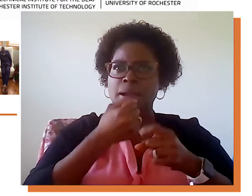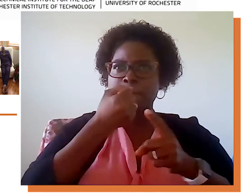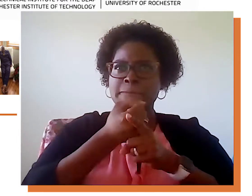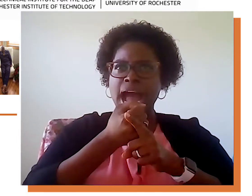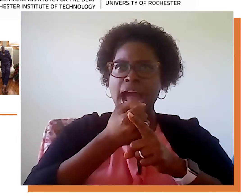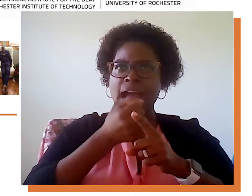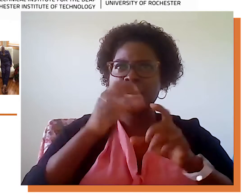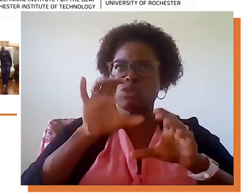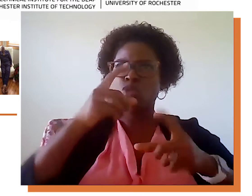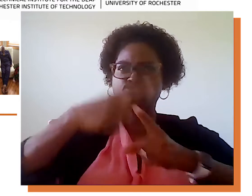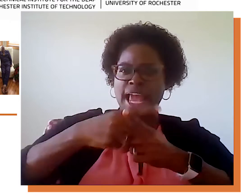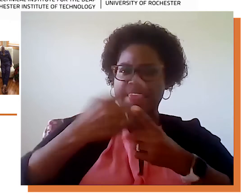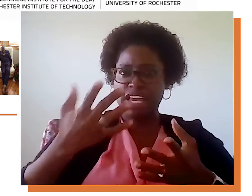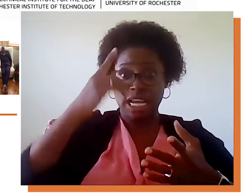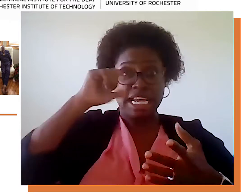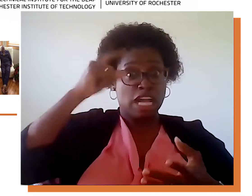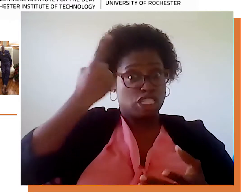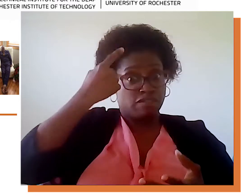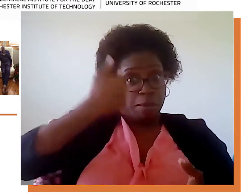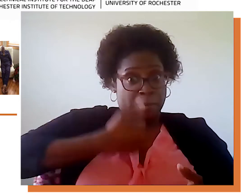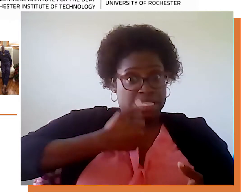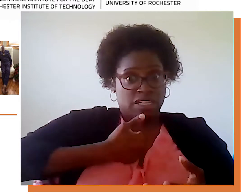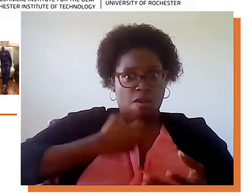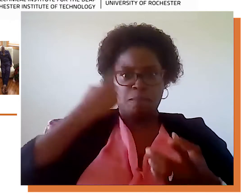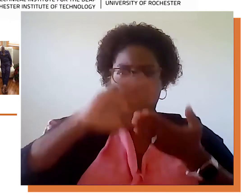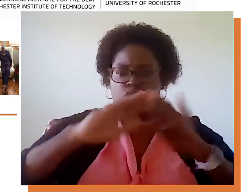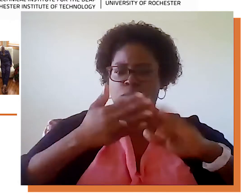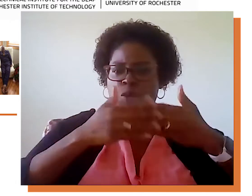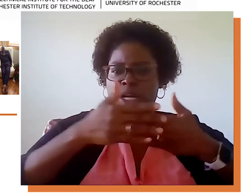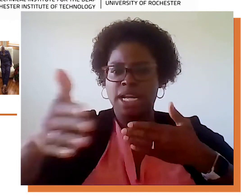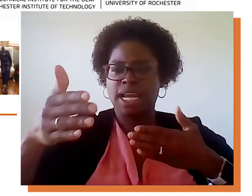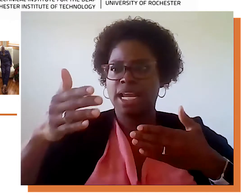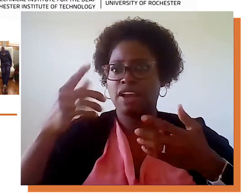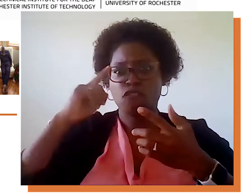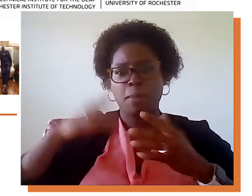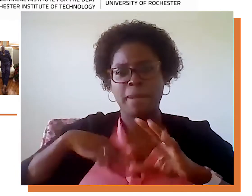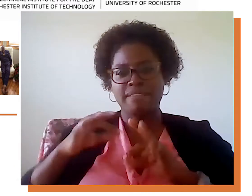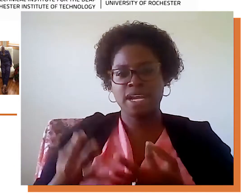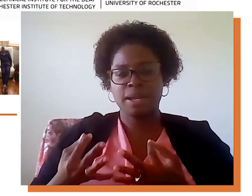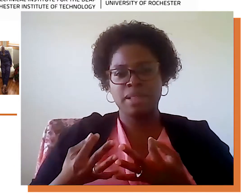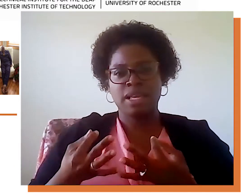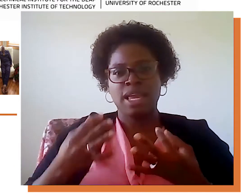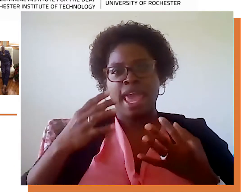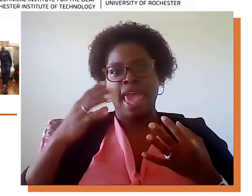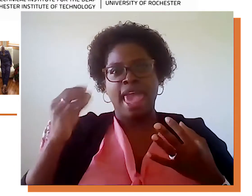an important early instructional experience for me because moving forward throughout my life,